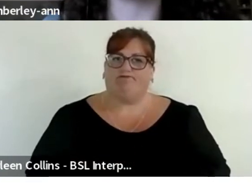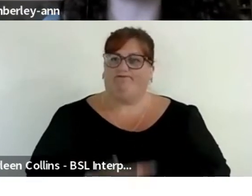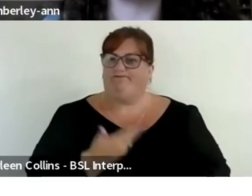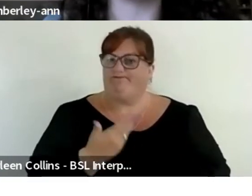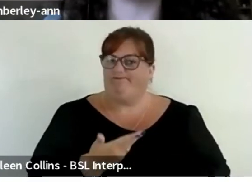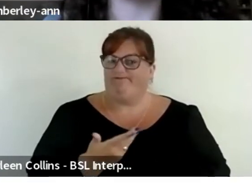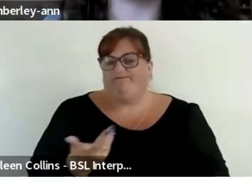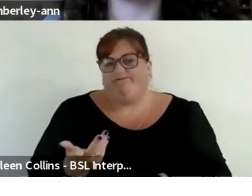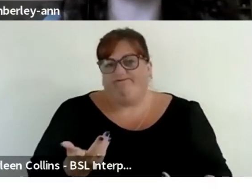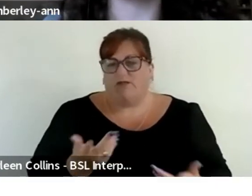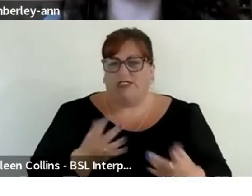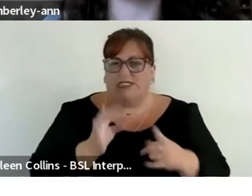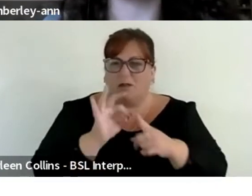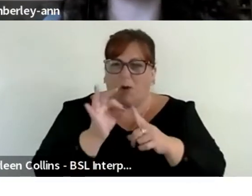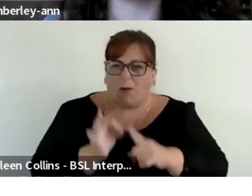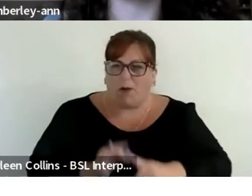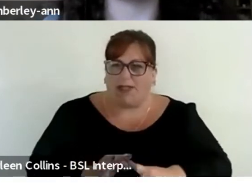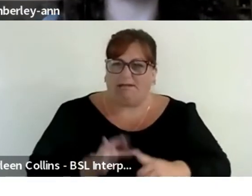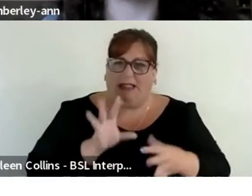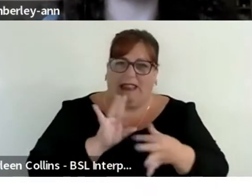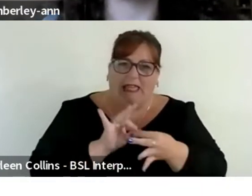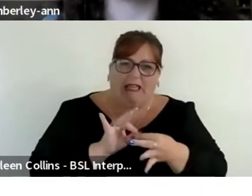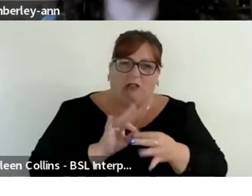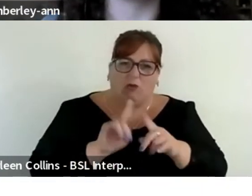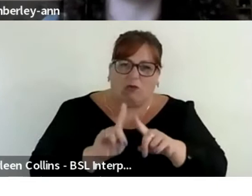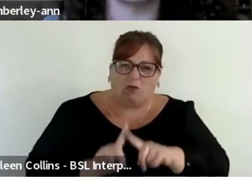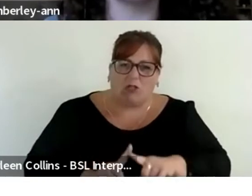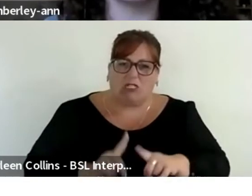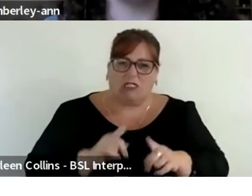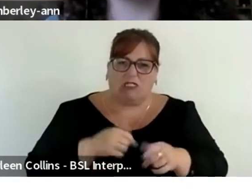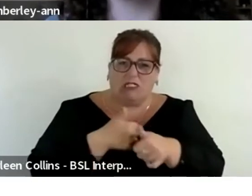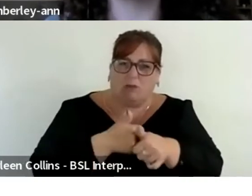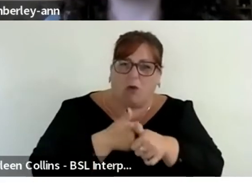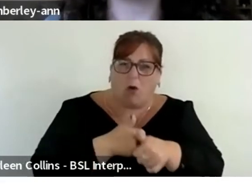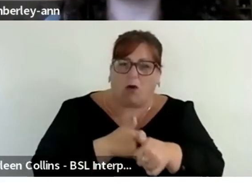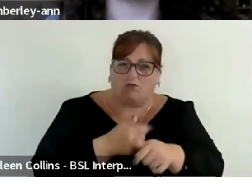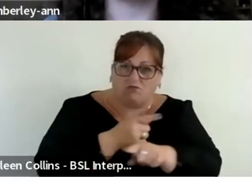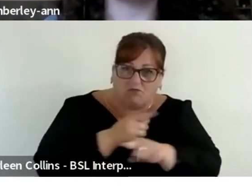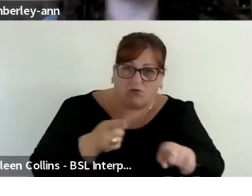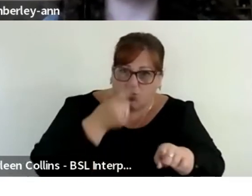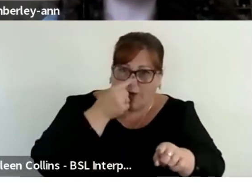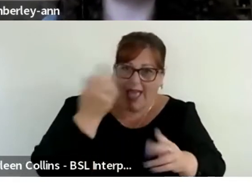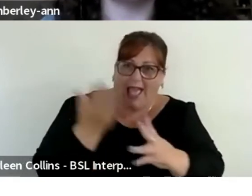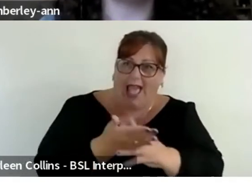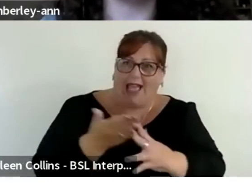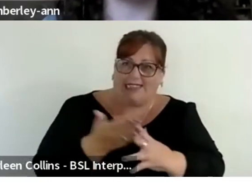information about the different types of support that is possible to access. I will go round them in turn.